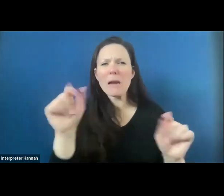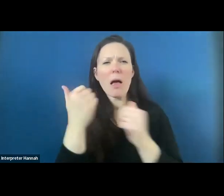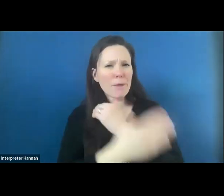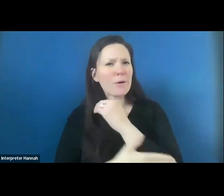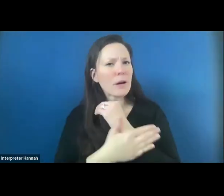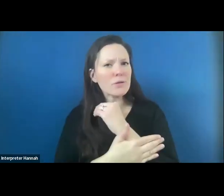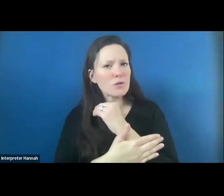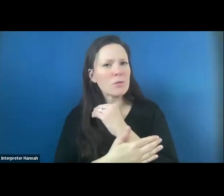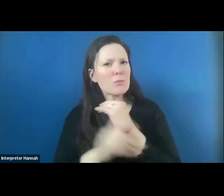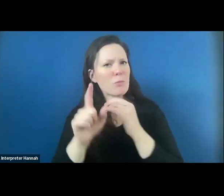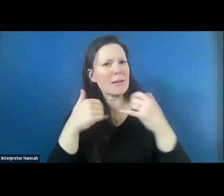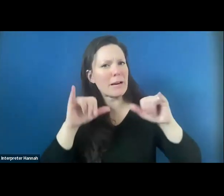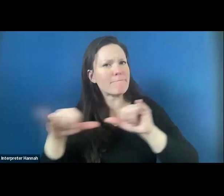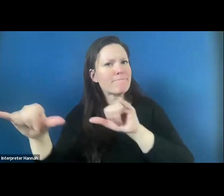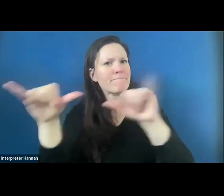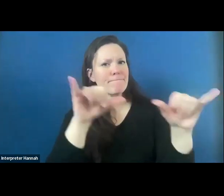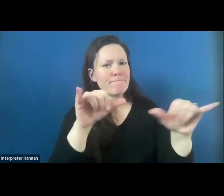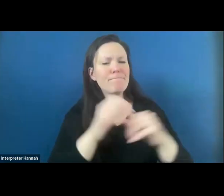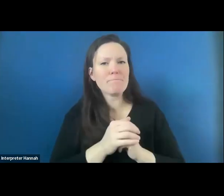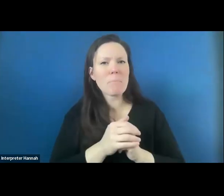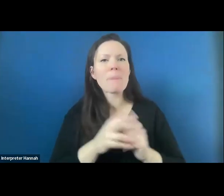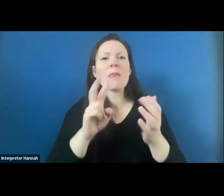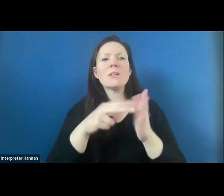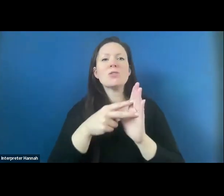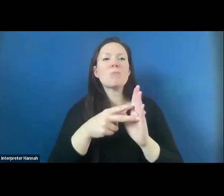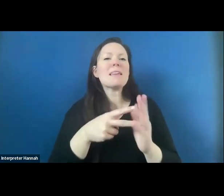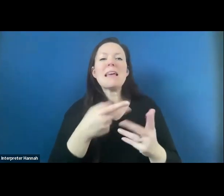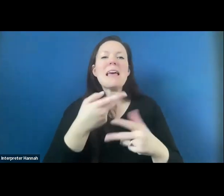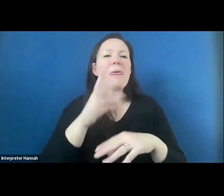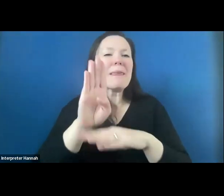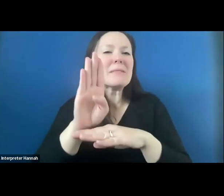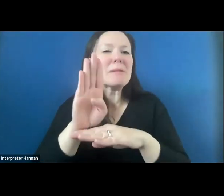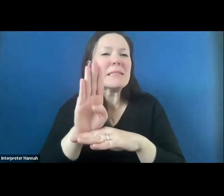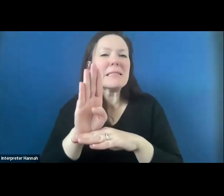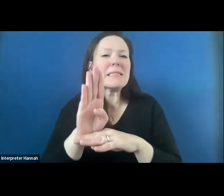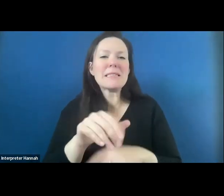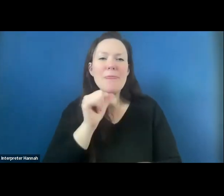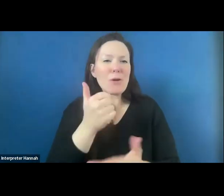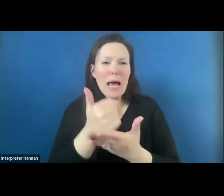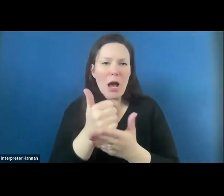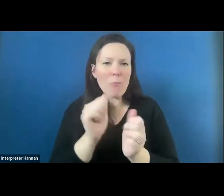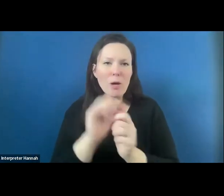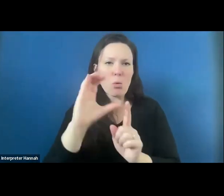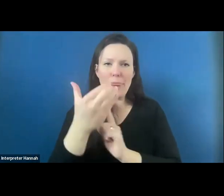false solutions, they don't combat the climate crisis. All they do is kick the can or problems down the road for future generations